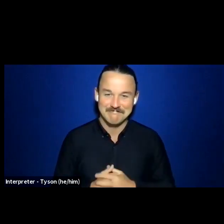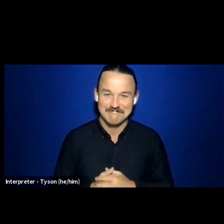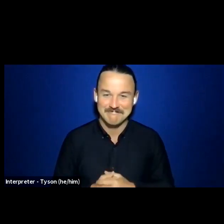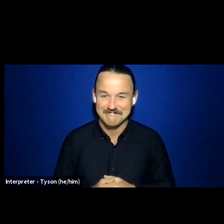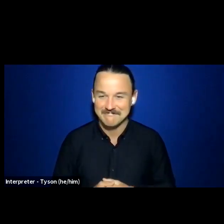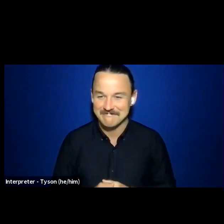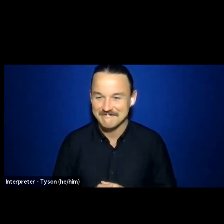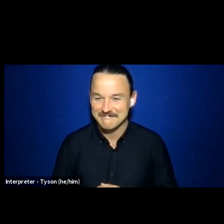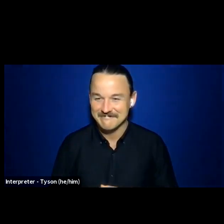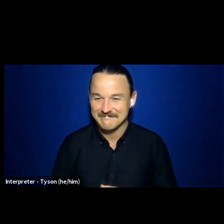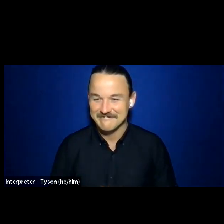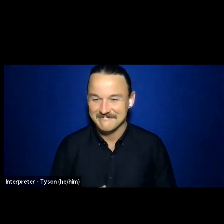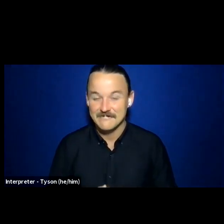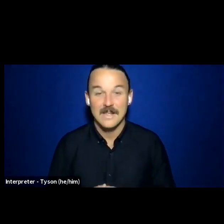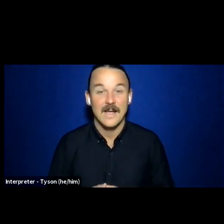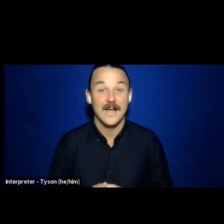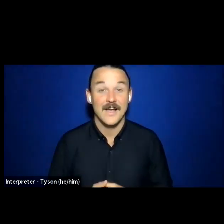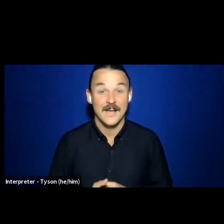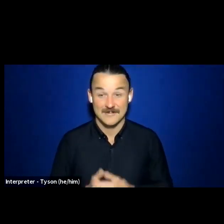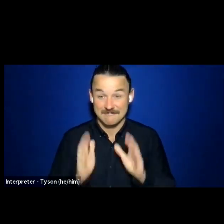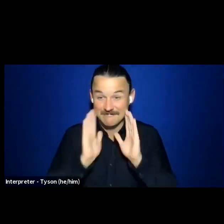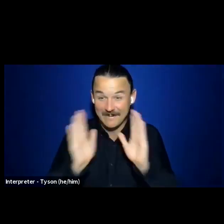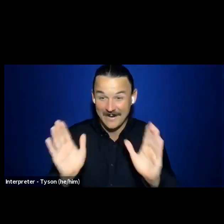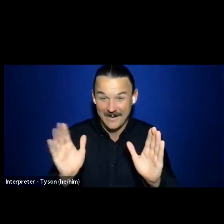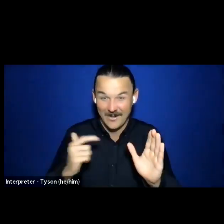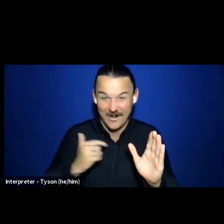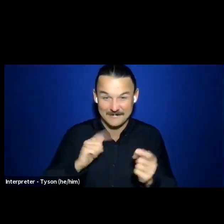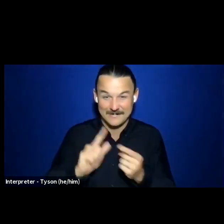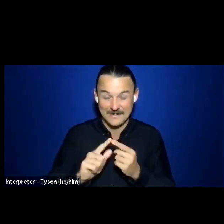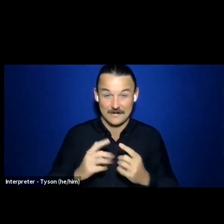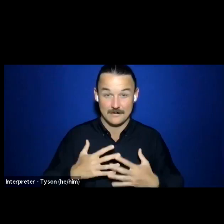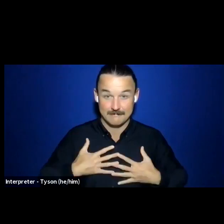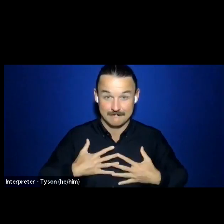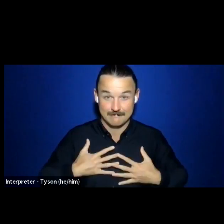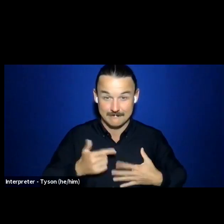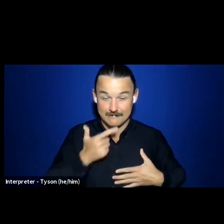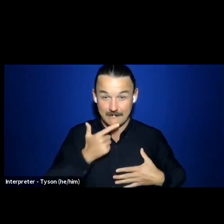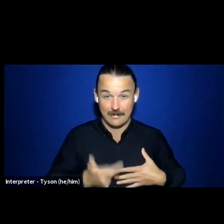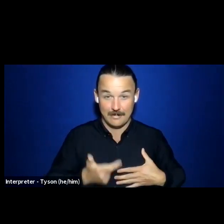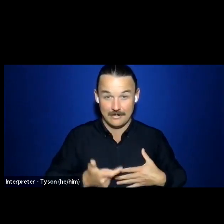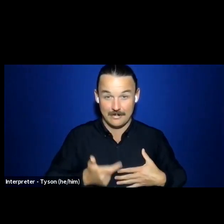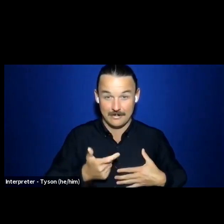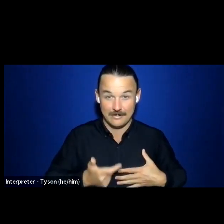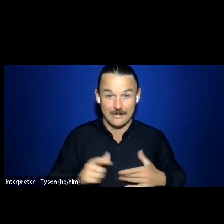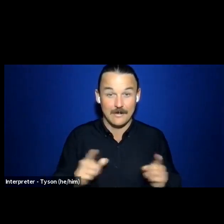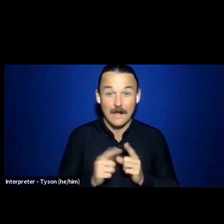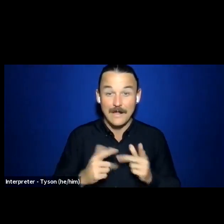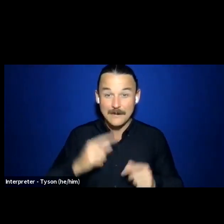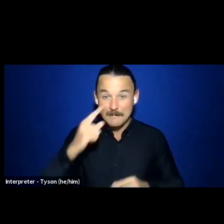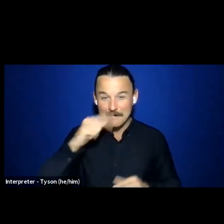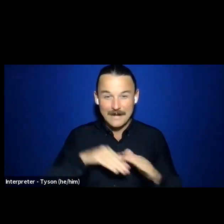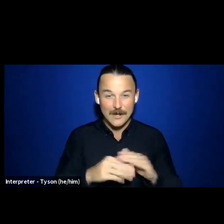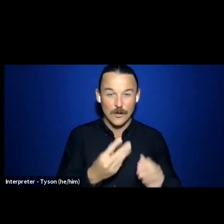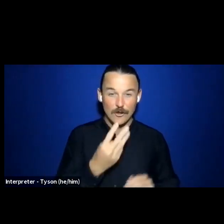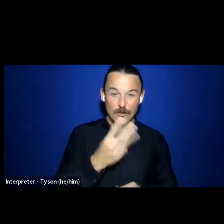behind me. Yeah, great. I'm. , I'm still speechless was I'm still speechless. Like so many , I'm still speechless, like so